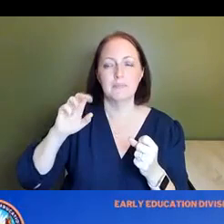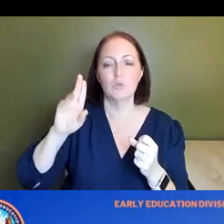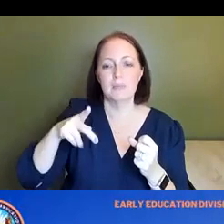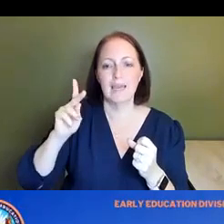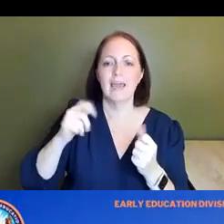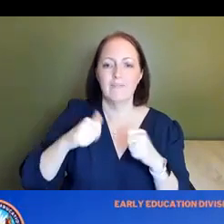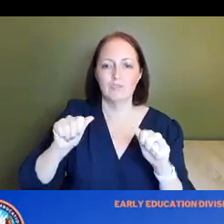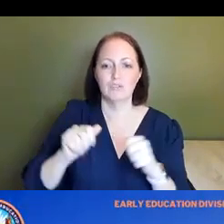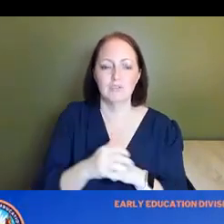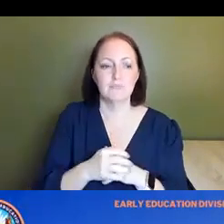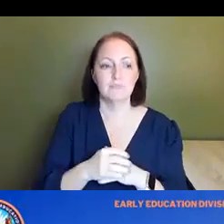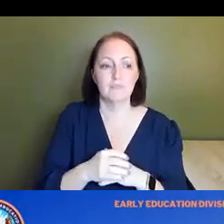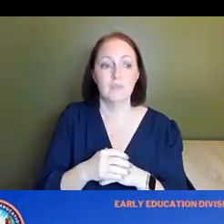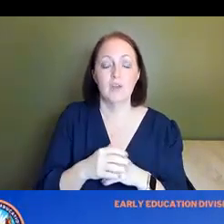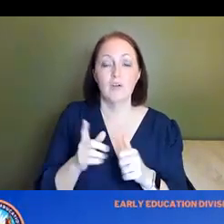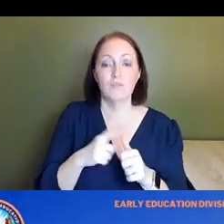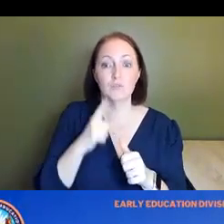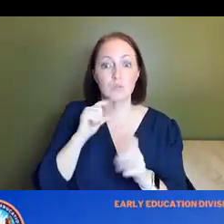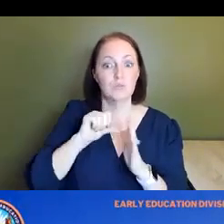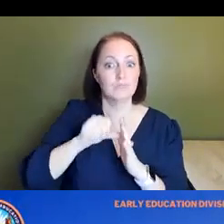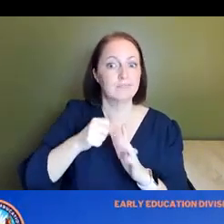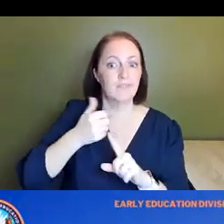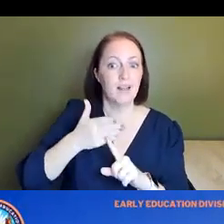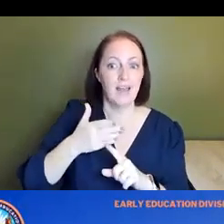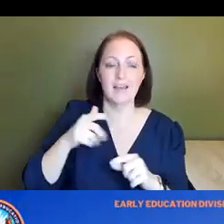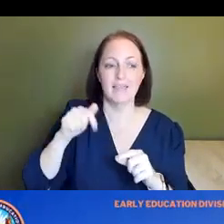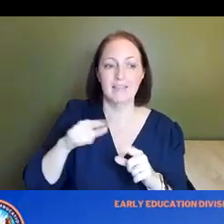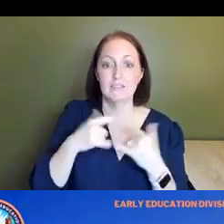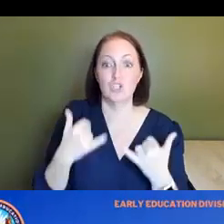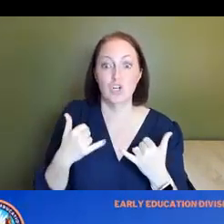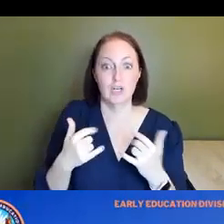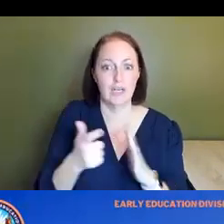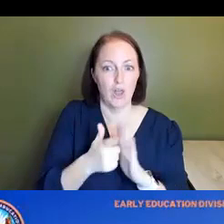we want to flag before we go too deep here is that this is current law and that the Governor's